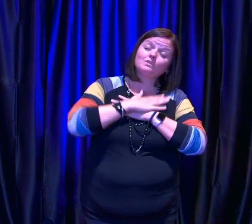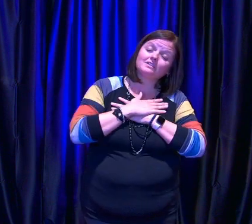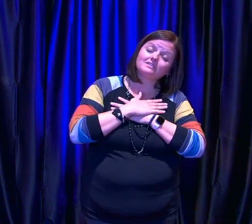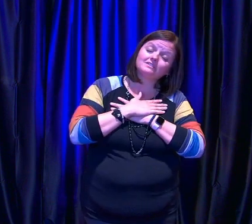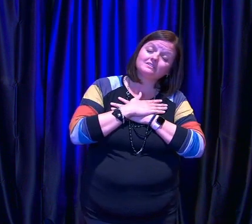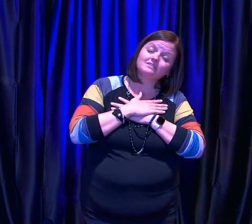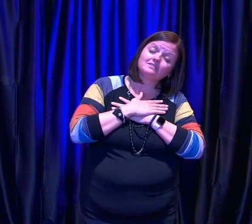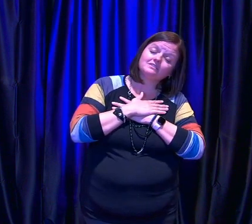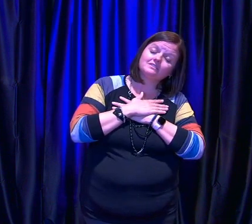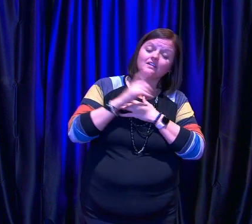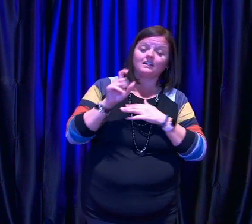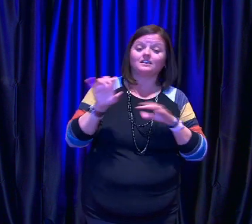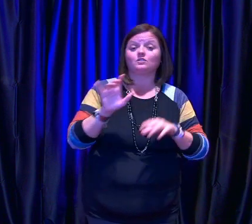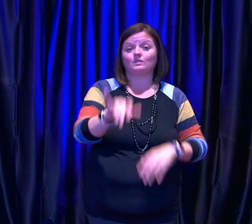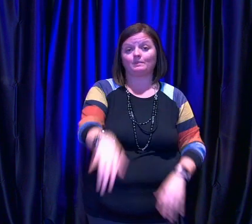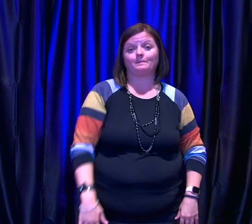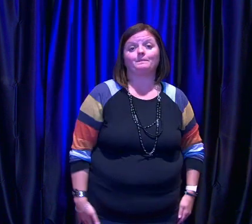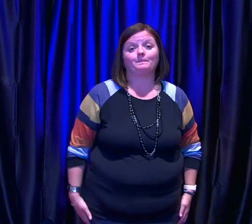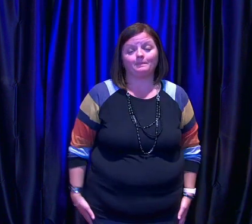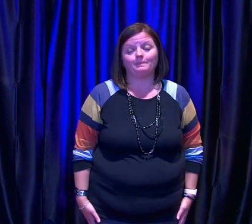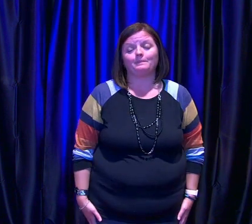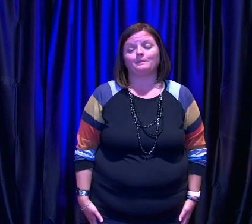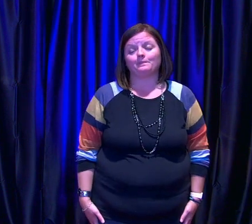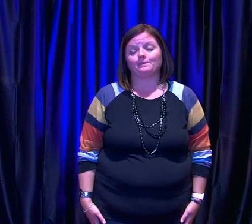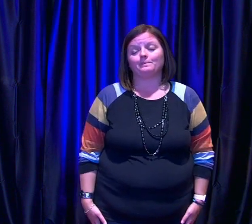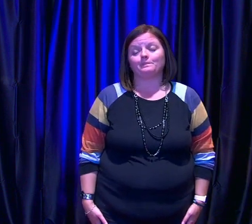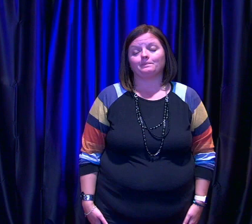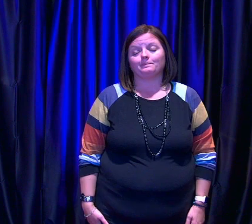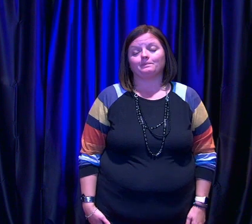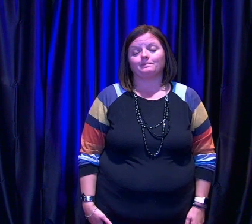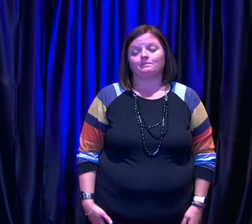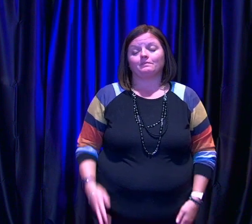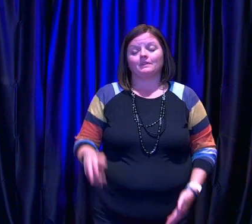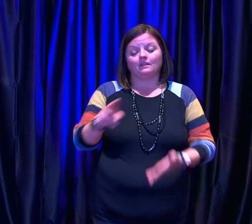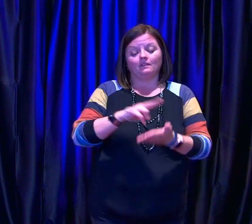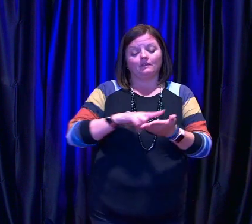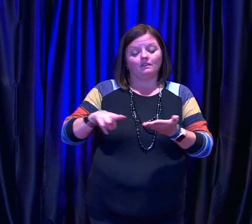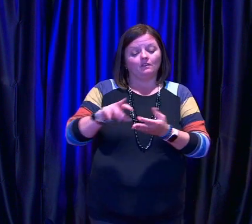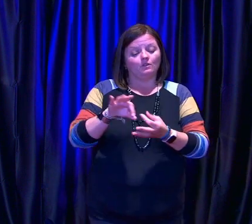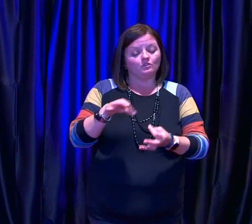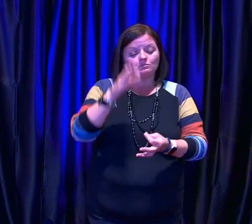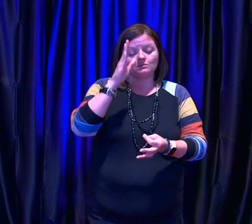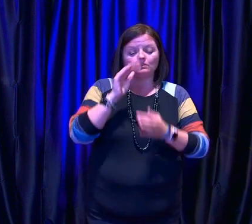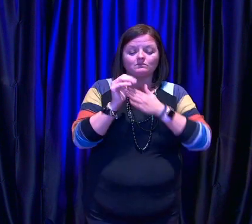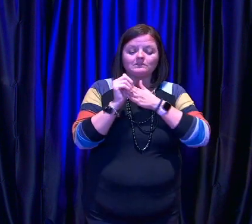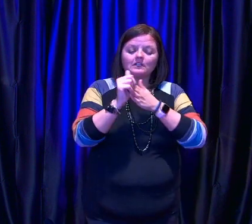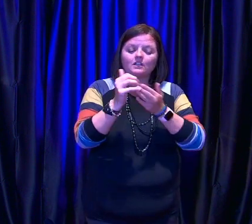then i need to do that and the holy spirit will guide you and help you he's